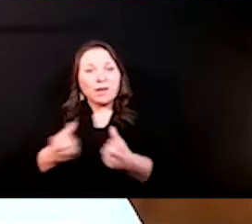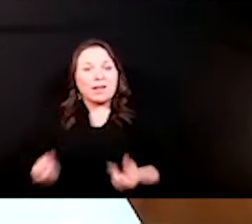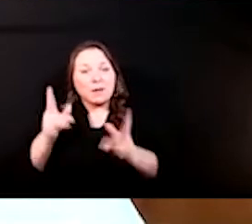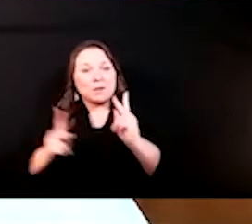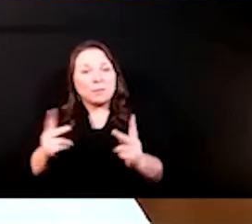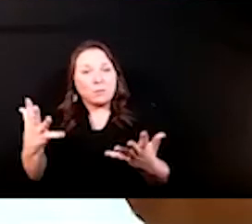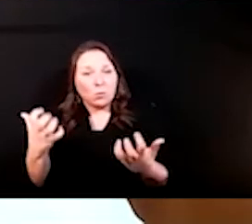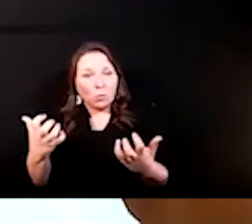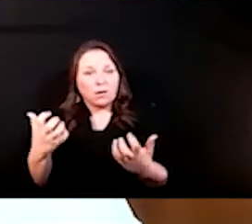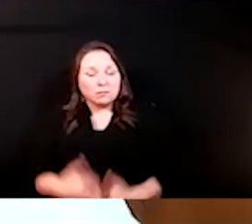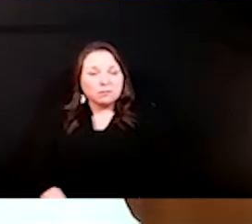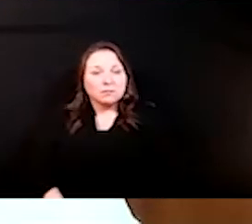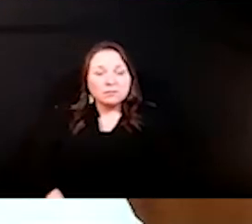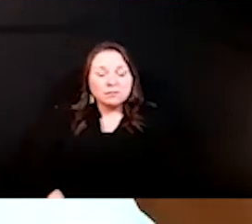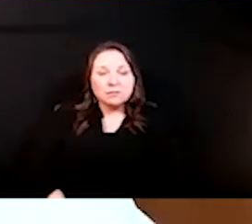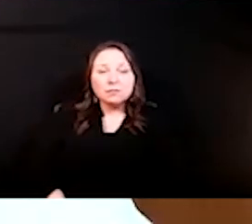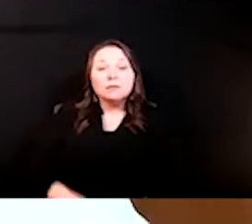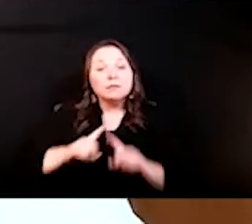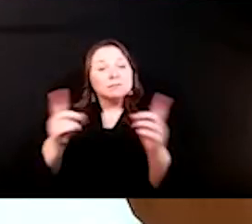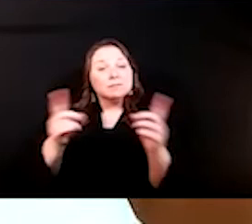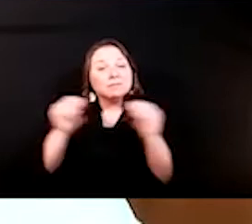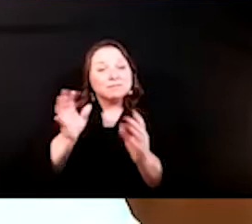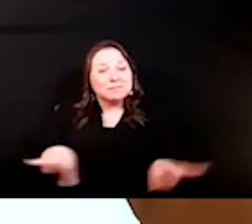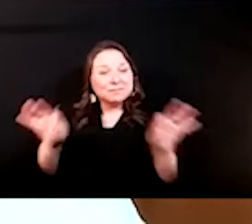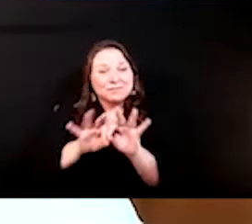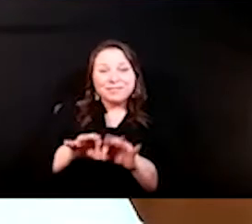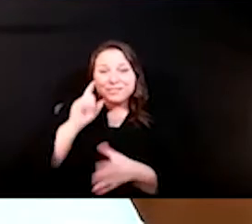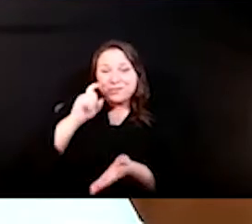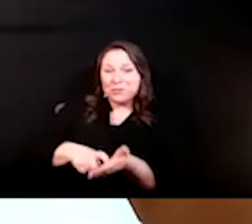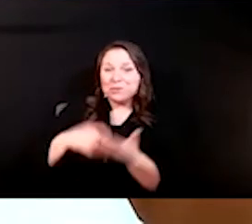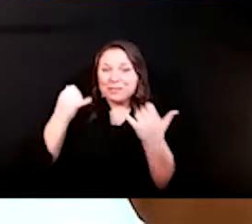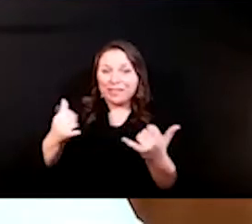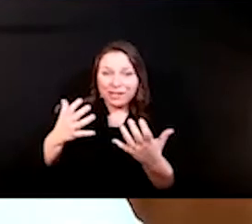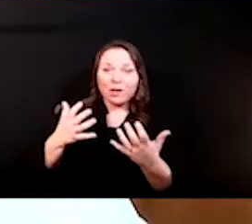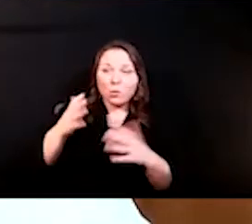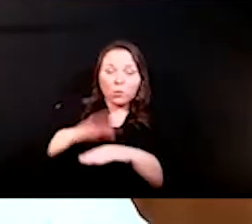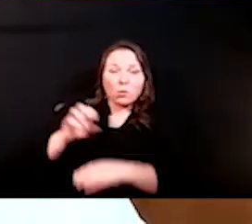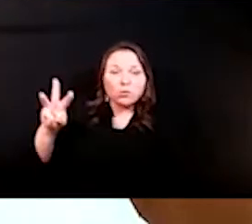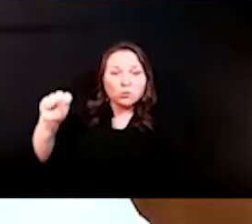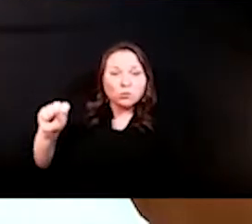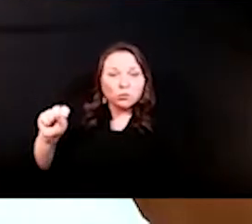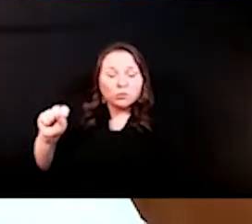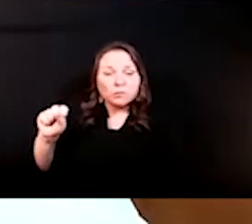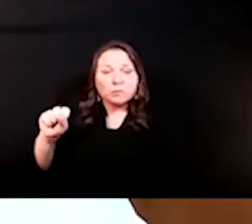VACCINES THAT WE HAVE TO THE DEMAND THAT'S NEEDED BUT MORE IMPORTANTLY AND I THINK WE'RE SEEING THIS NOW ALL OVER THE